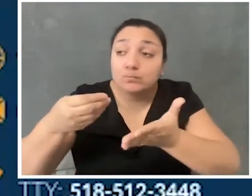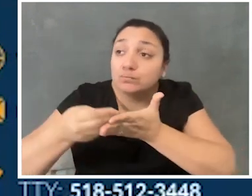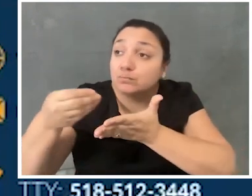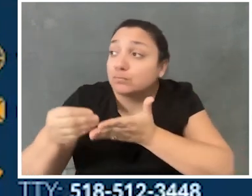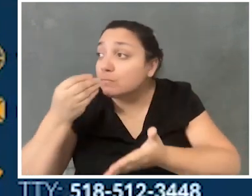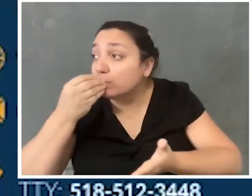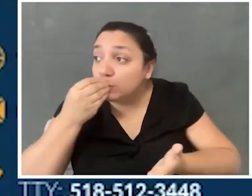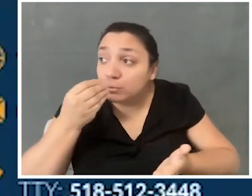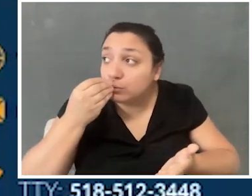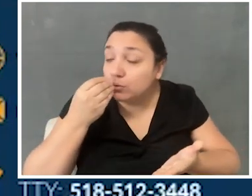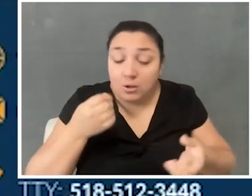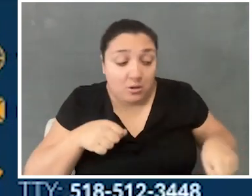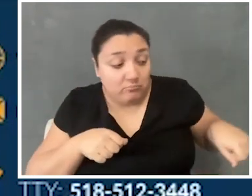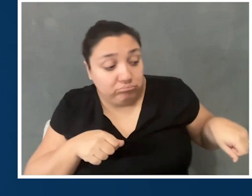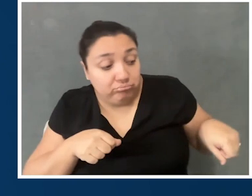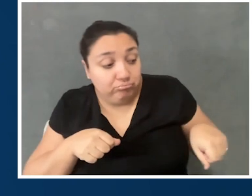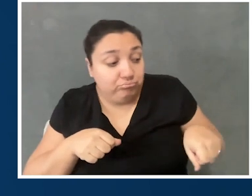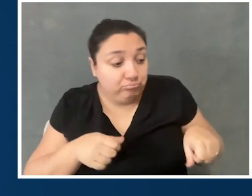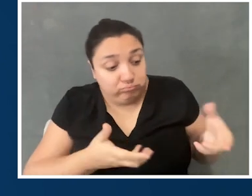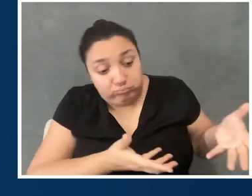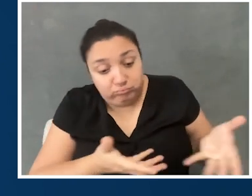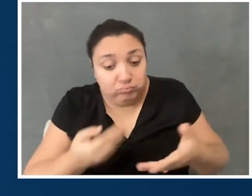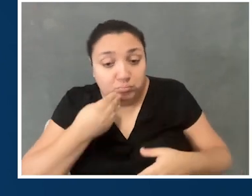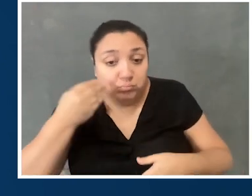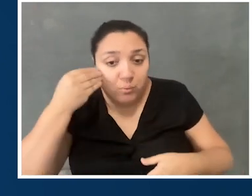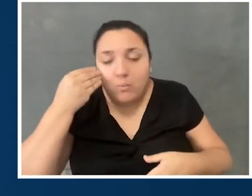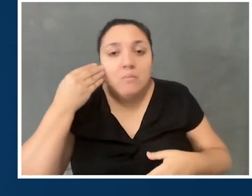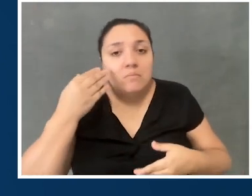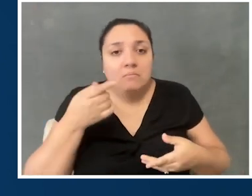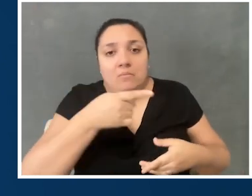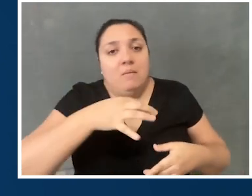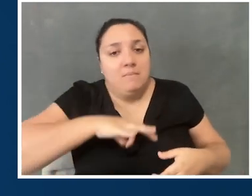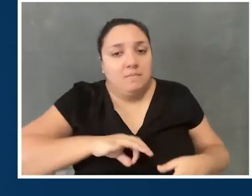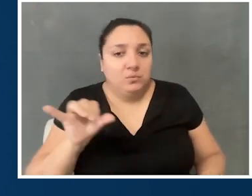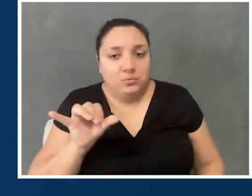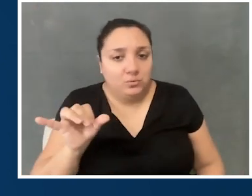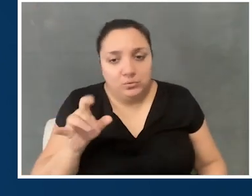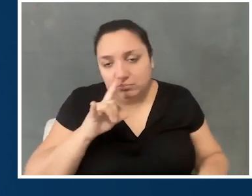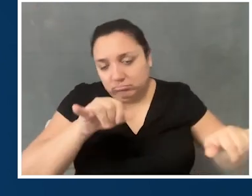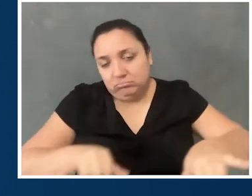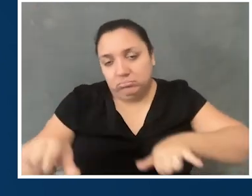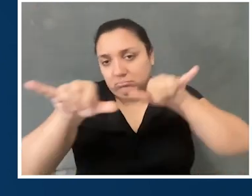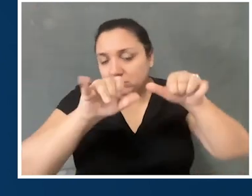Access is for everyone. It really is and to have this case